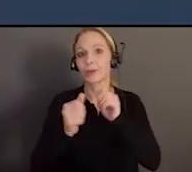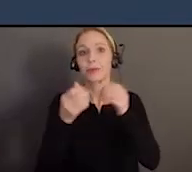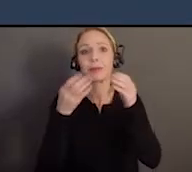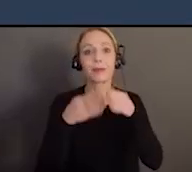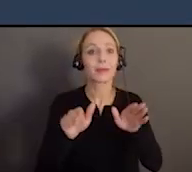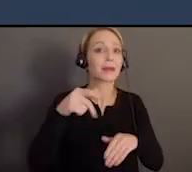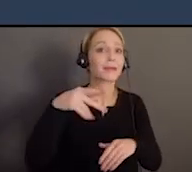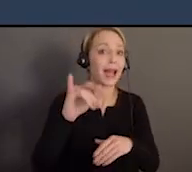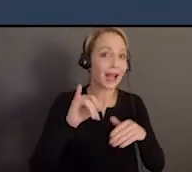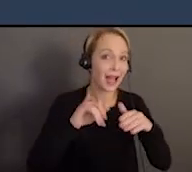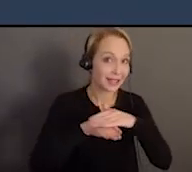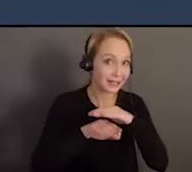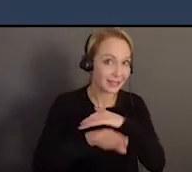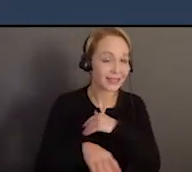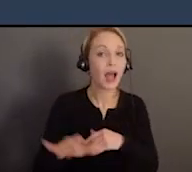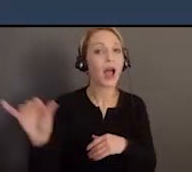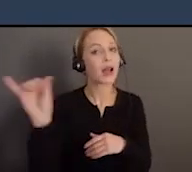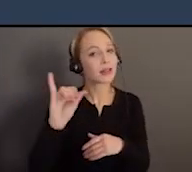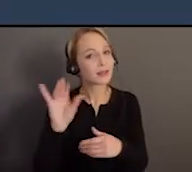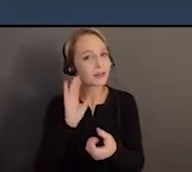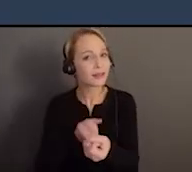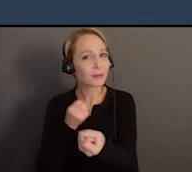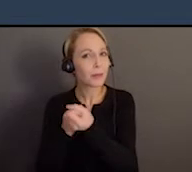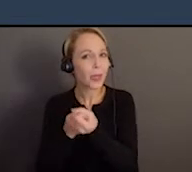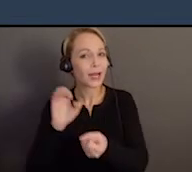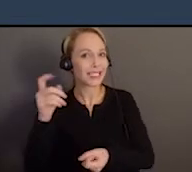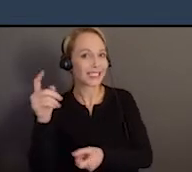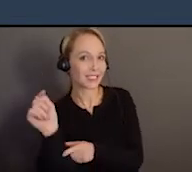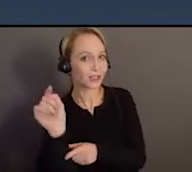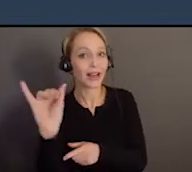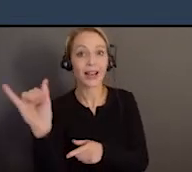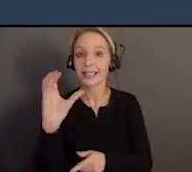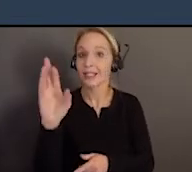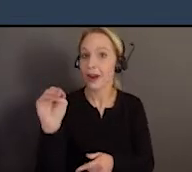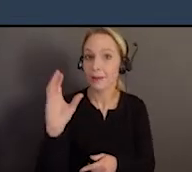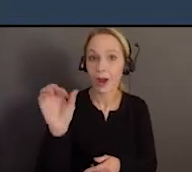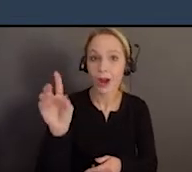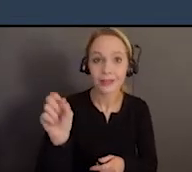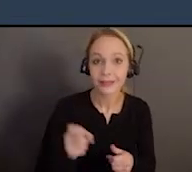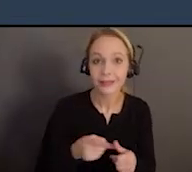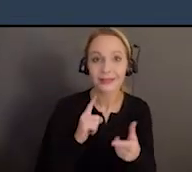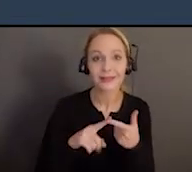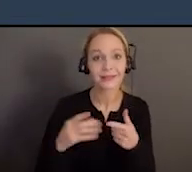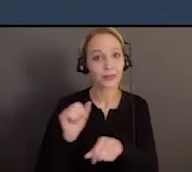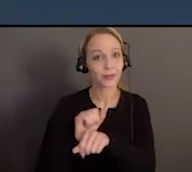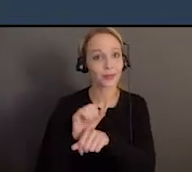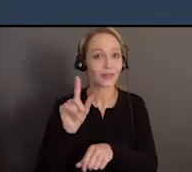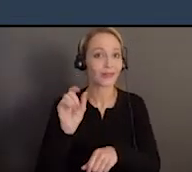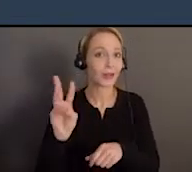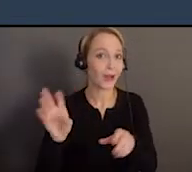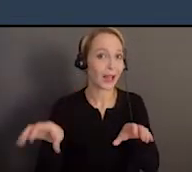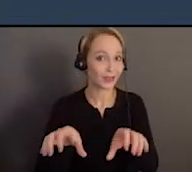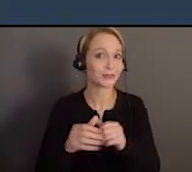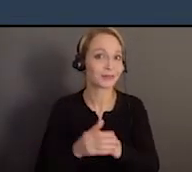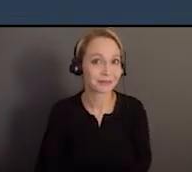IT ALSO SUPPORTS EXTENSIONS SUCH AS CM CARDS AND WORK FLOW ACTIONS.